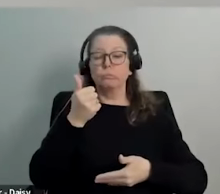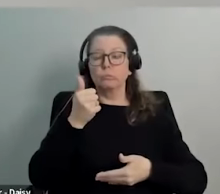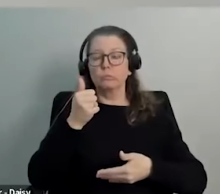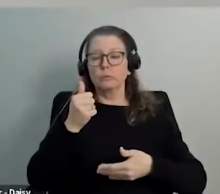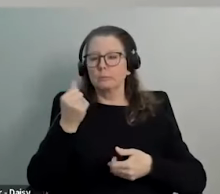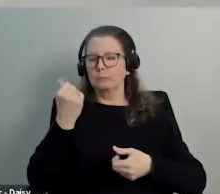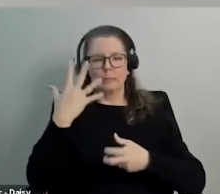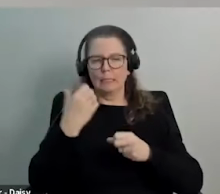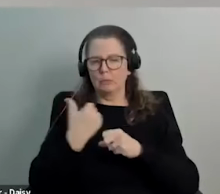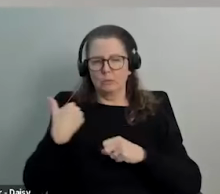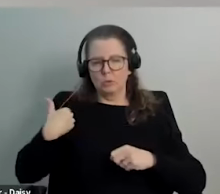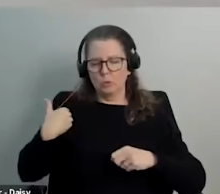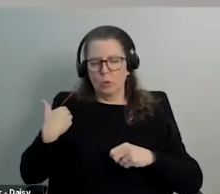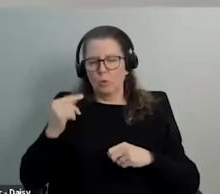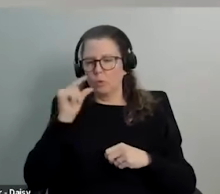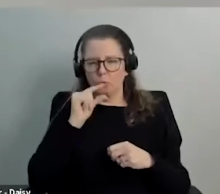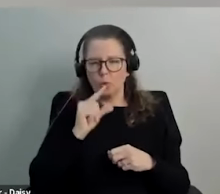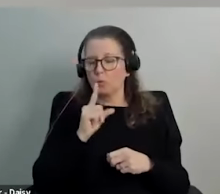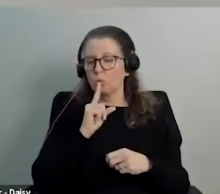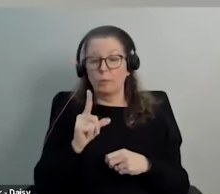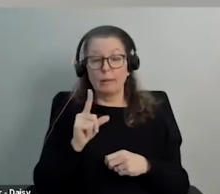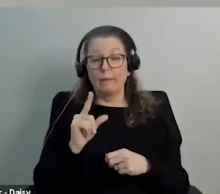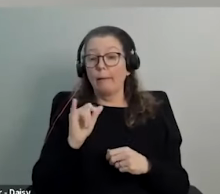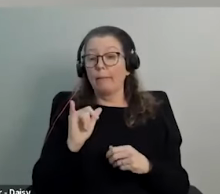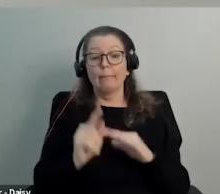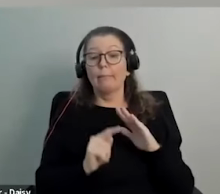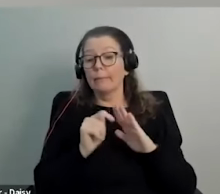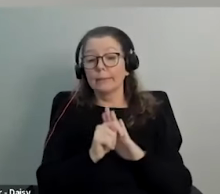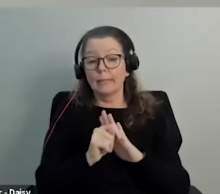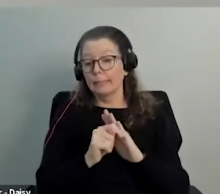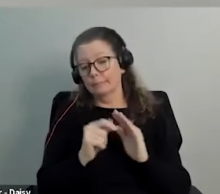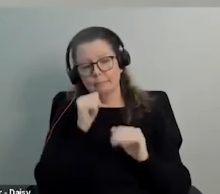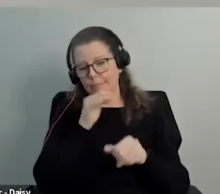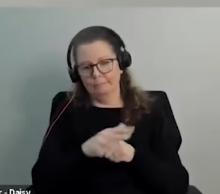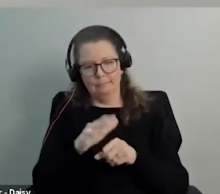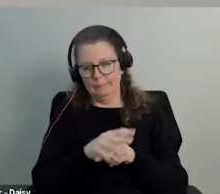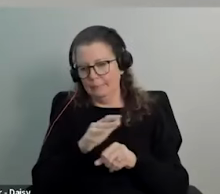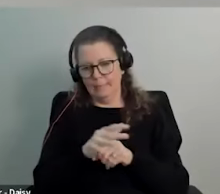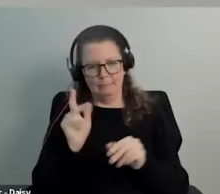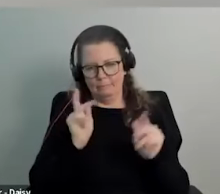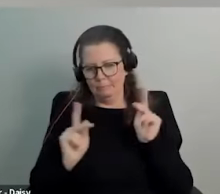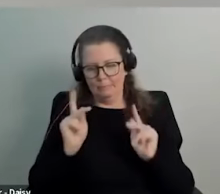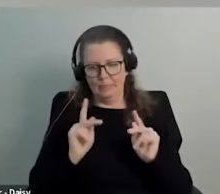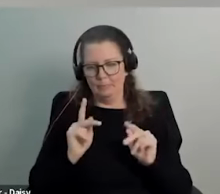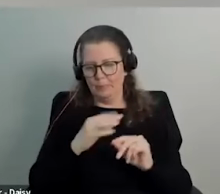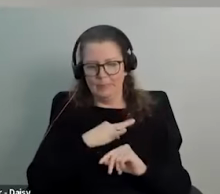where quite honestly, we did not have enough people staffed on some of our teams for our product teams. And we were trying to make the case